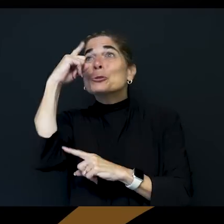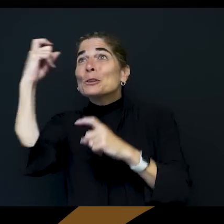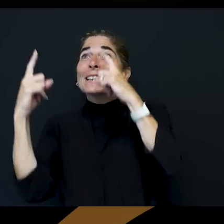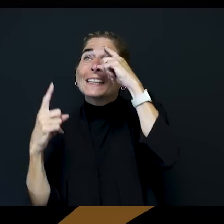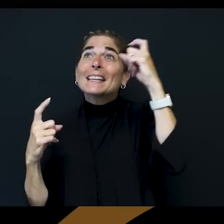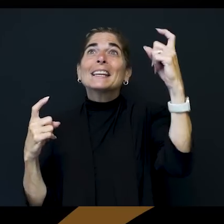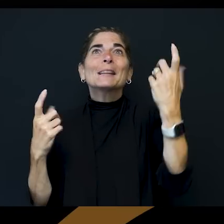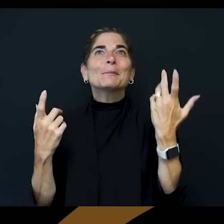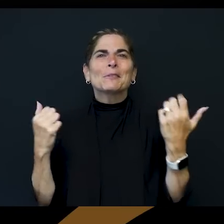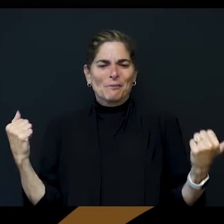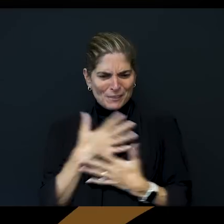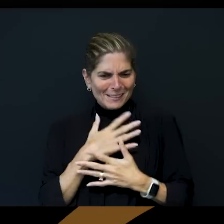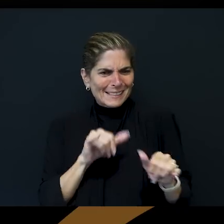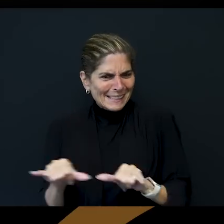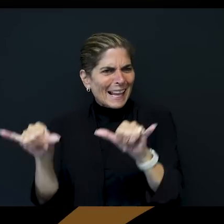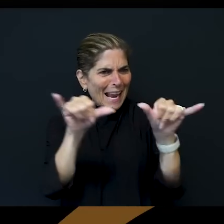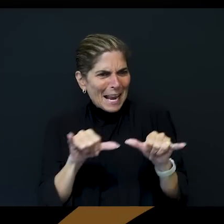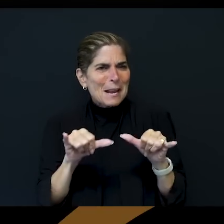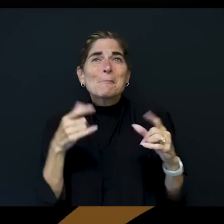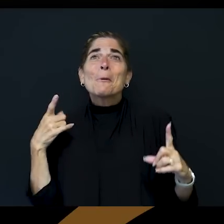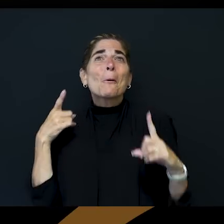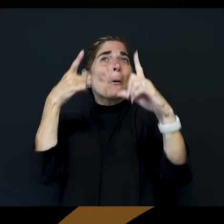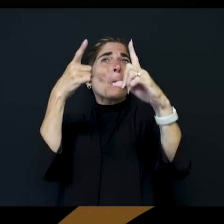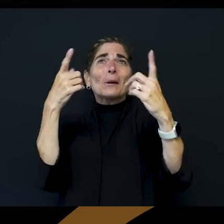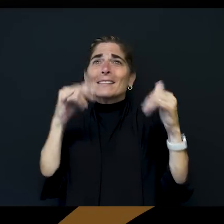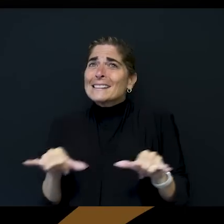and have the same aspirations as all other members of our community.